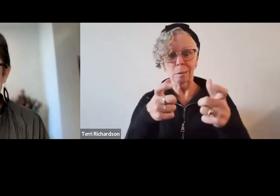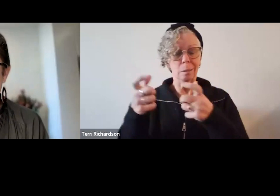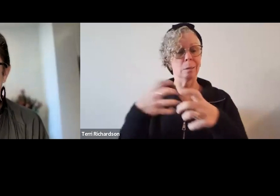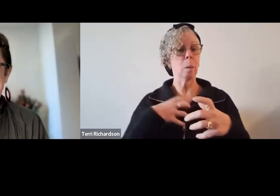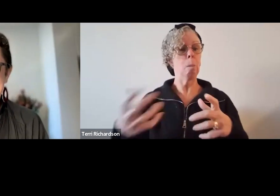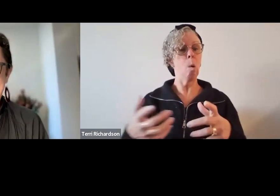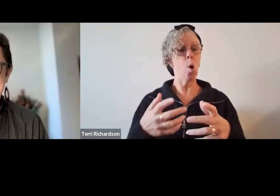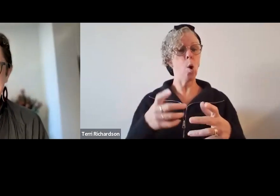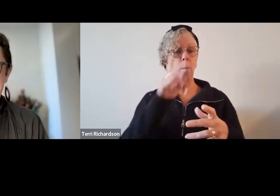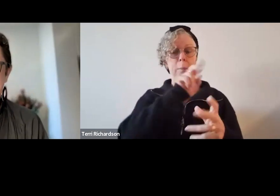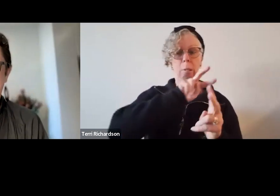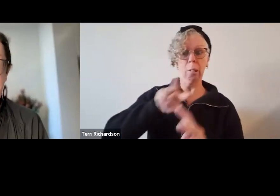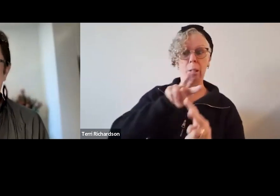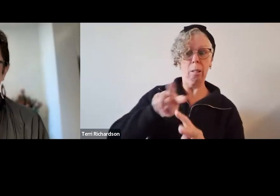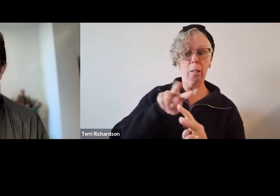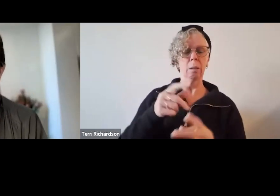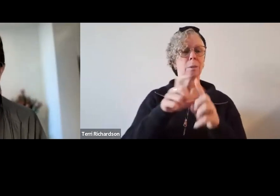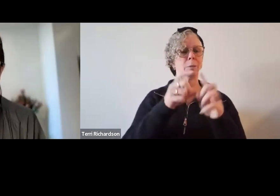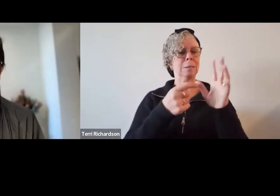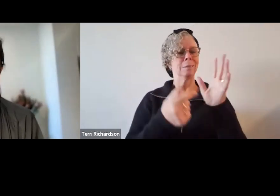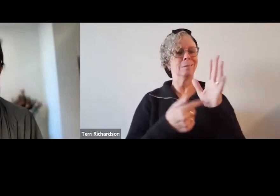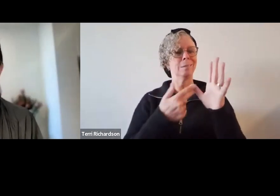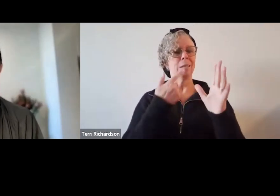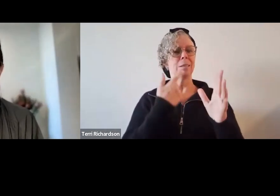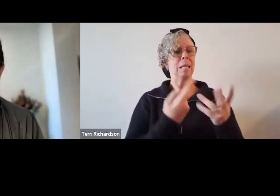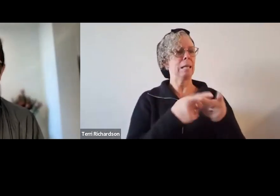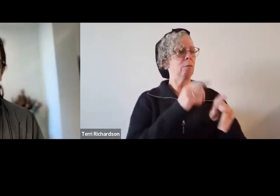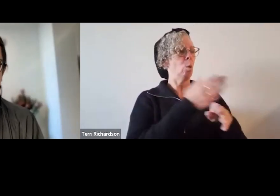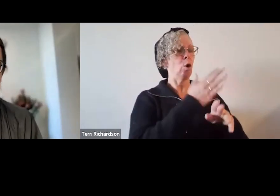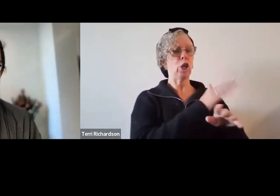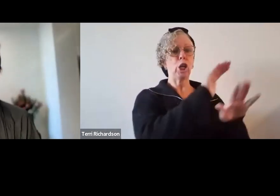Even though the data shows us that we were more productive when we were working from home or working flexibly.